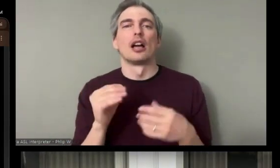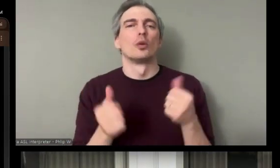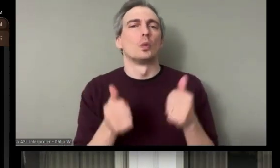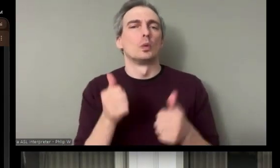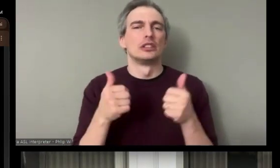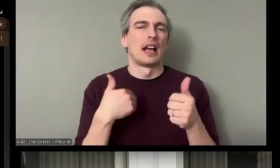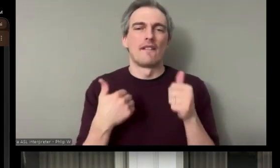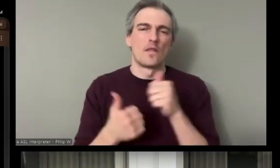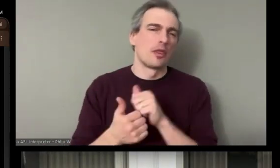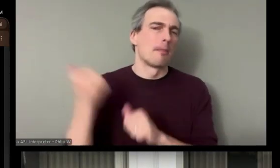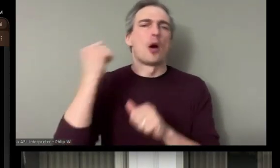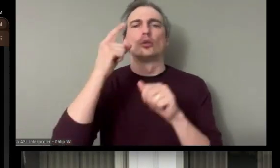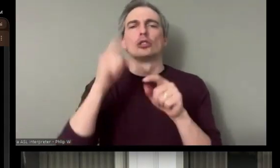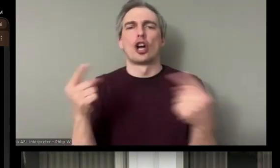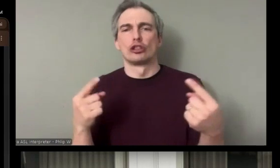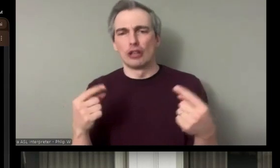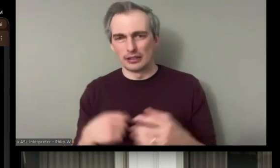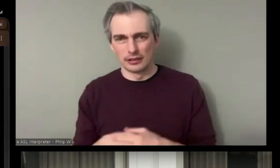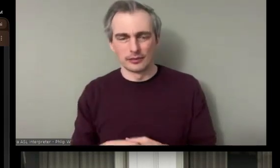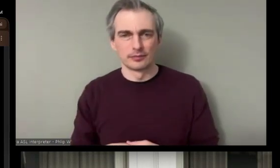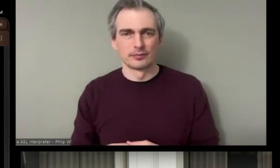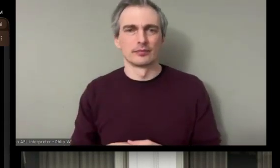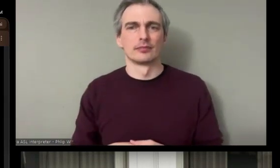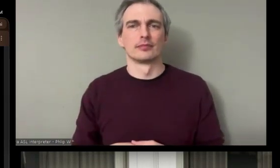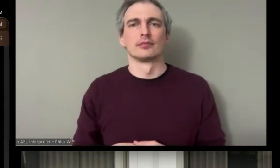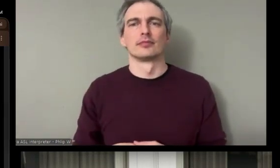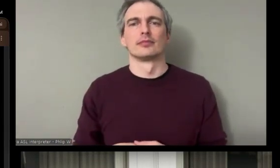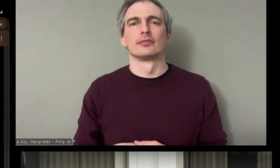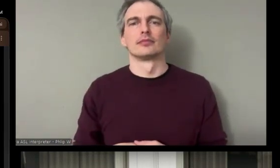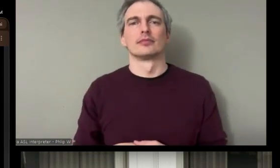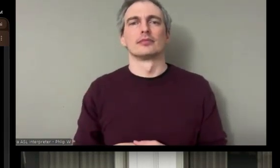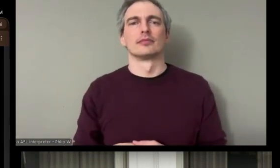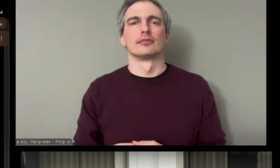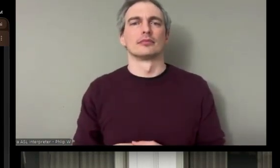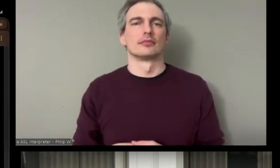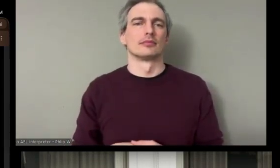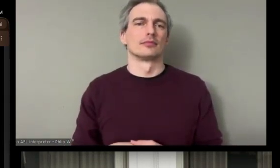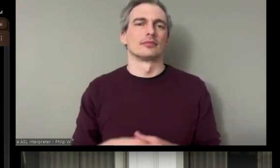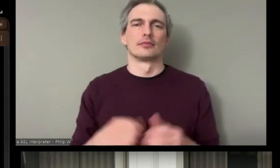So we can kind of try to... Make this a little interactive here.